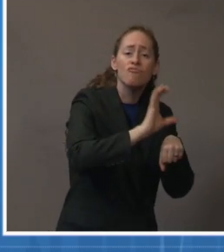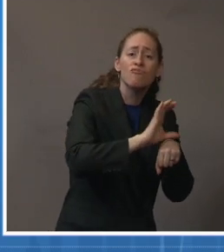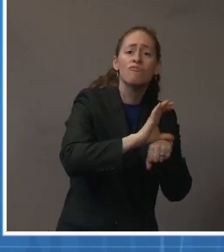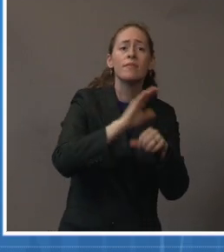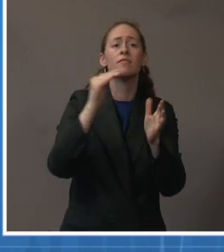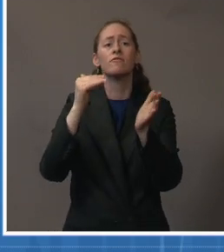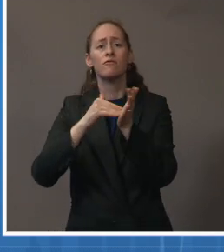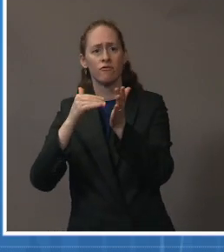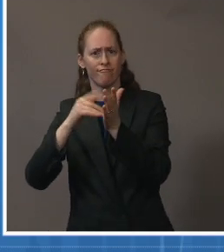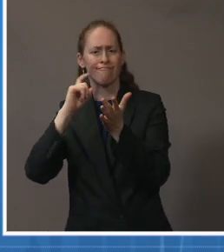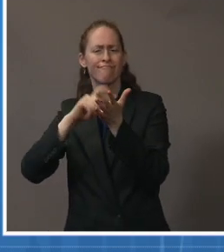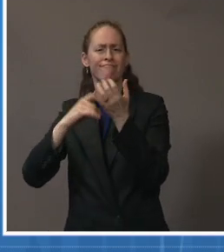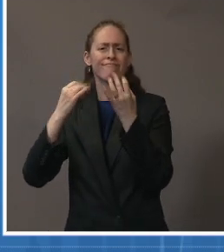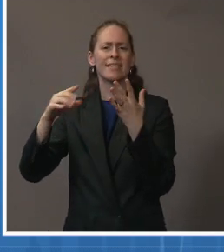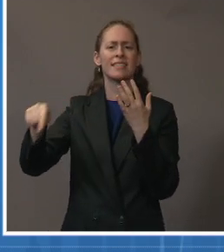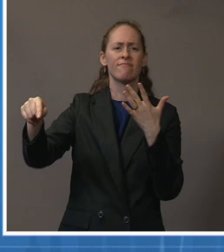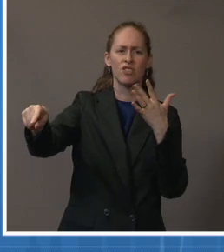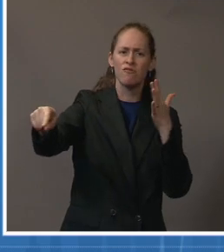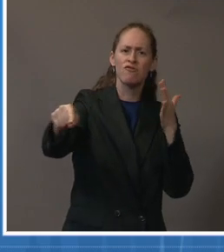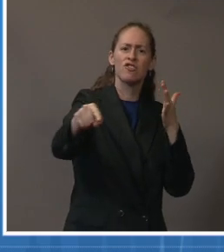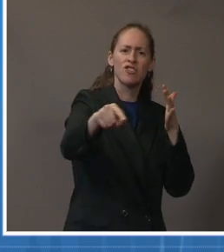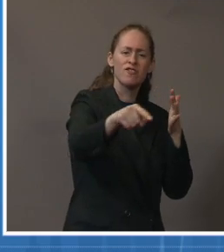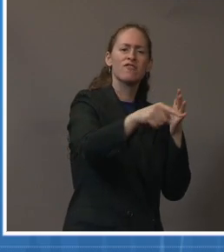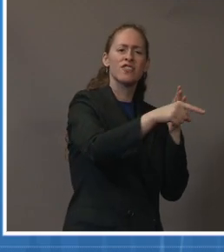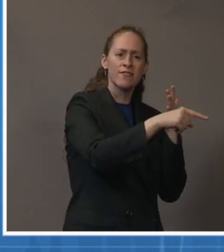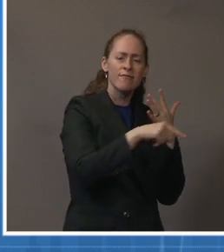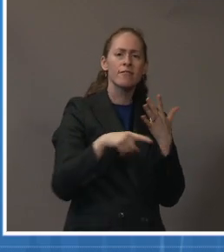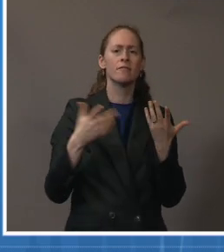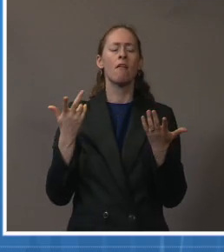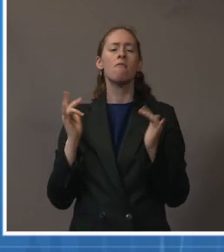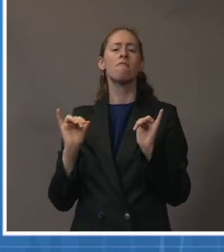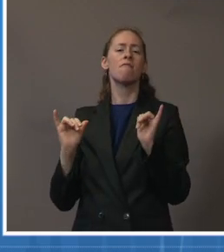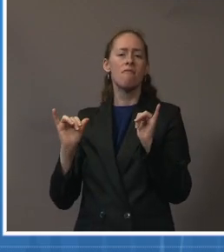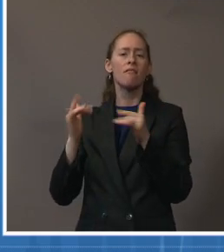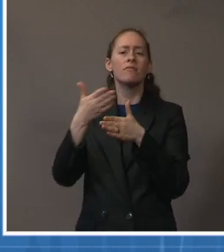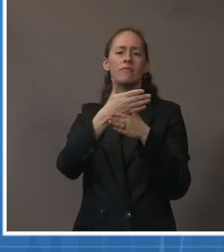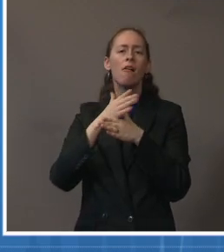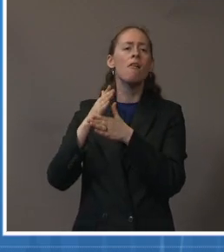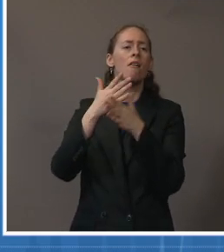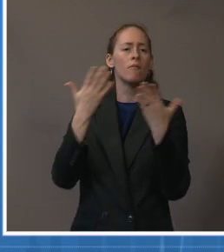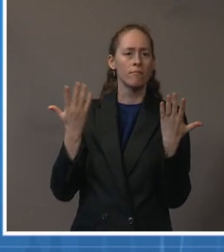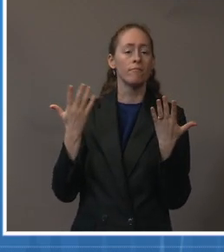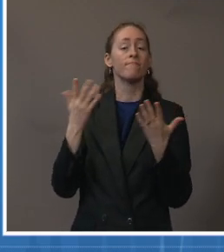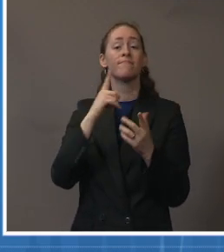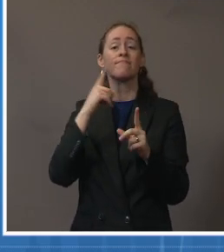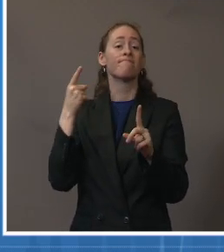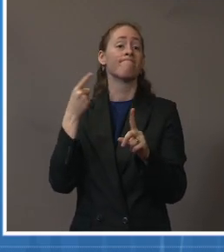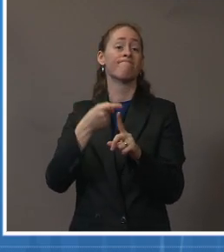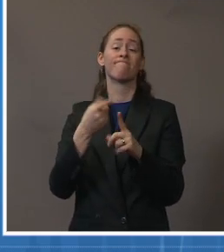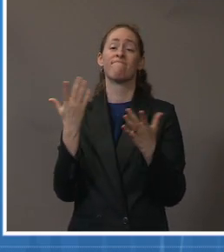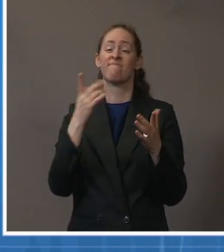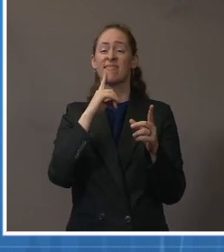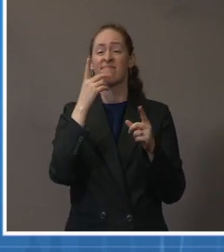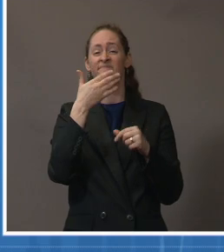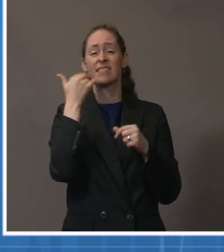and advise them on their own decision. And the important thing here is that the most trusted messengers are local messengers,